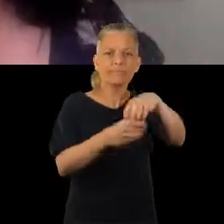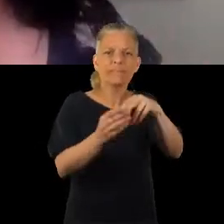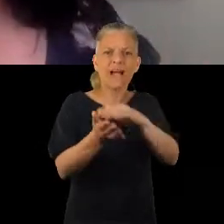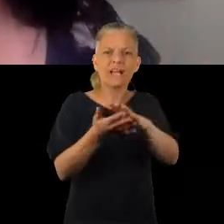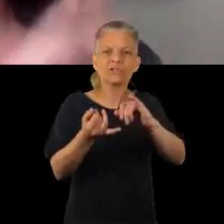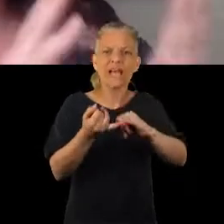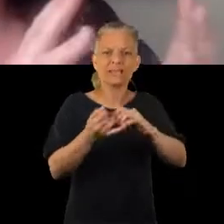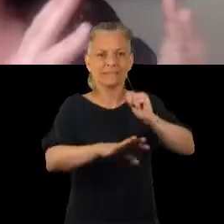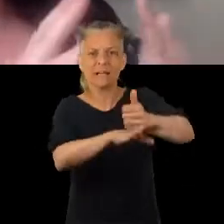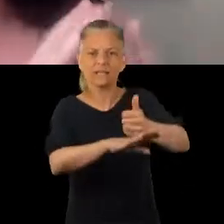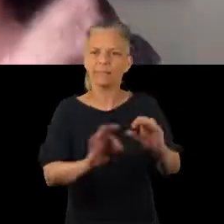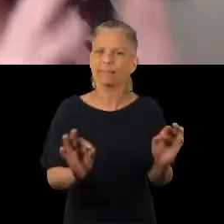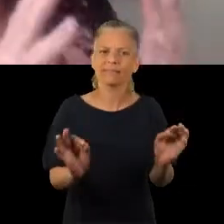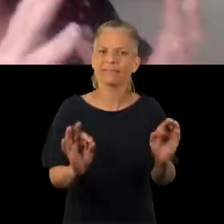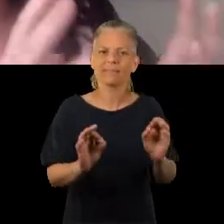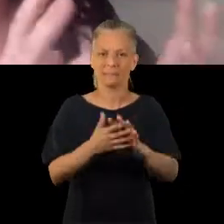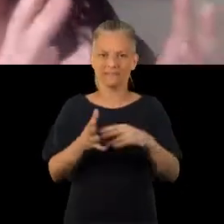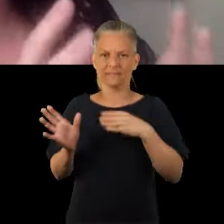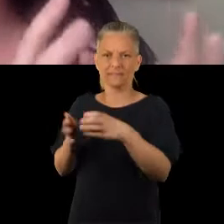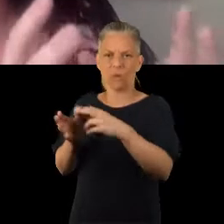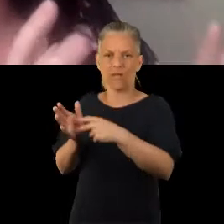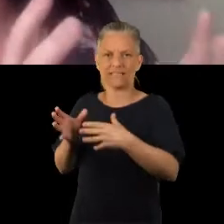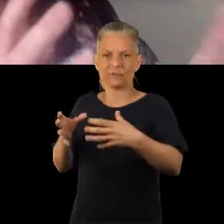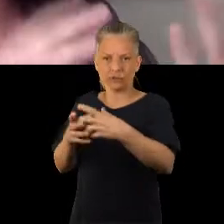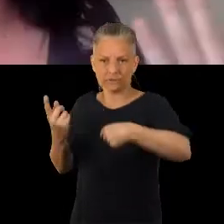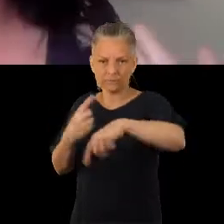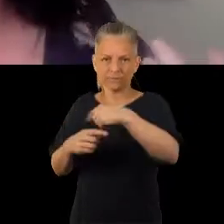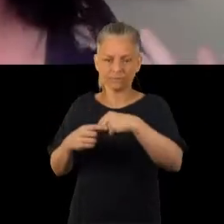And a lot of it is already sussed out, they already get it. So if you go in as a